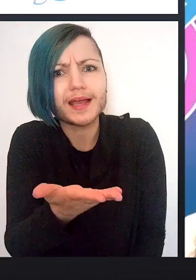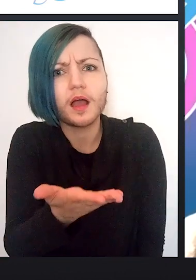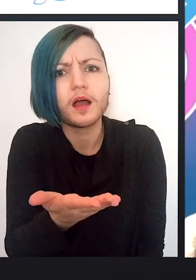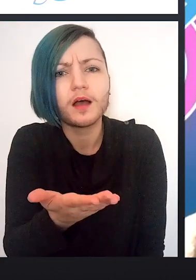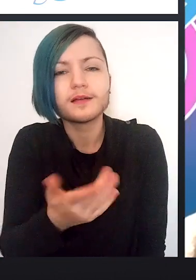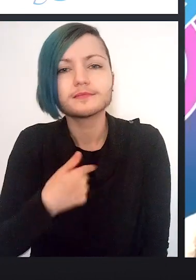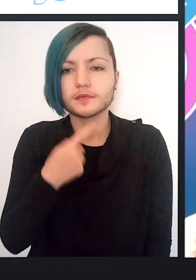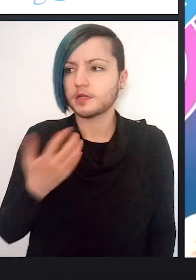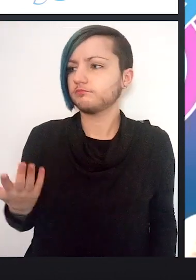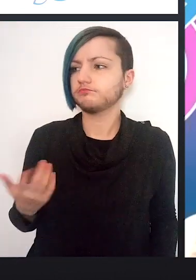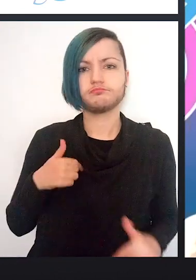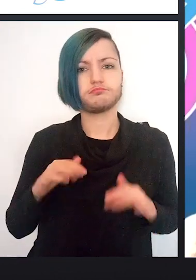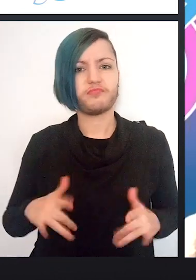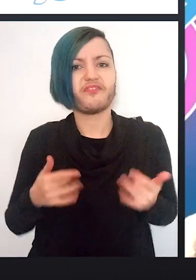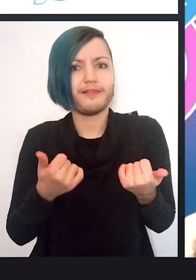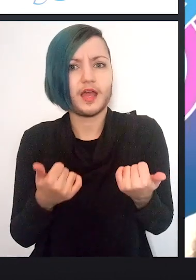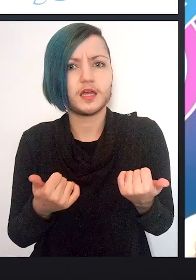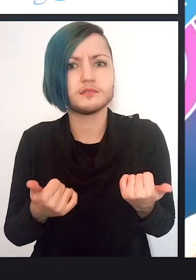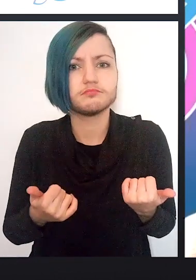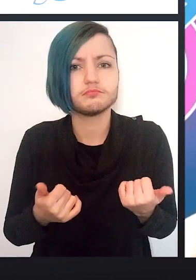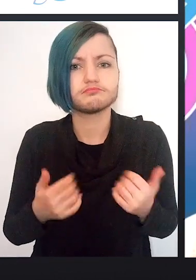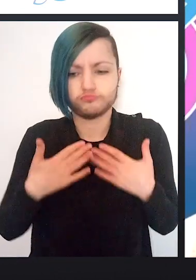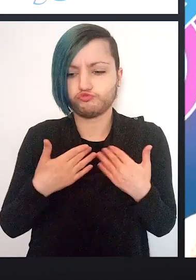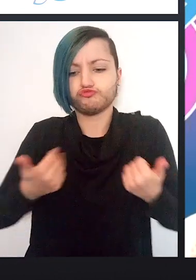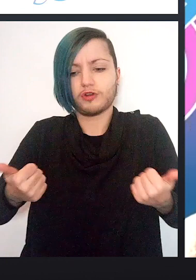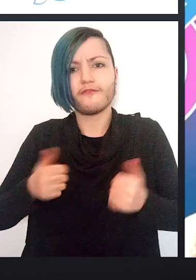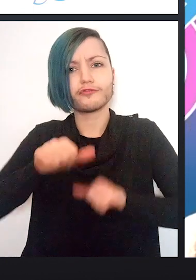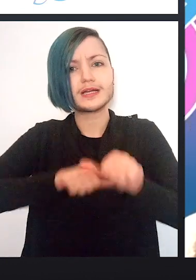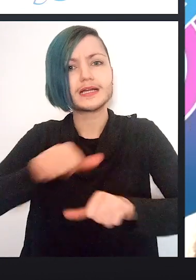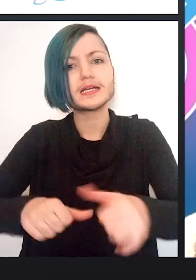I said " Well I'm perfectly okay, I'm on the recovery road."